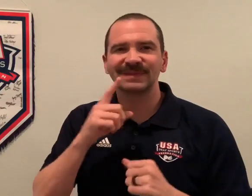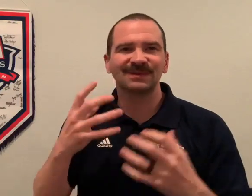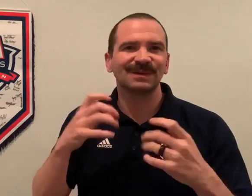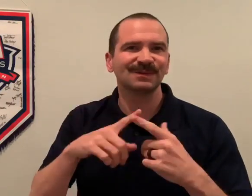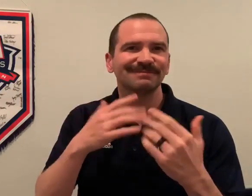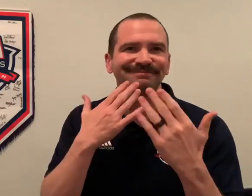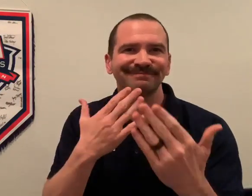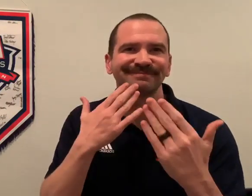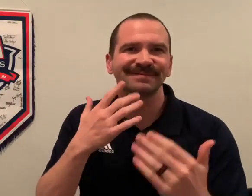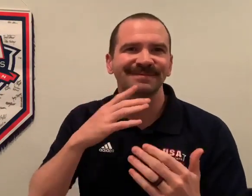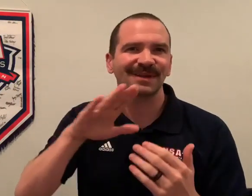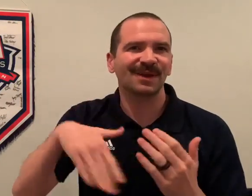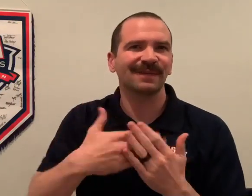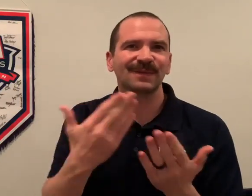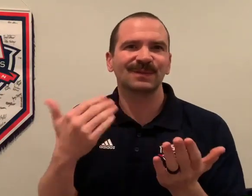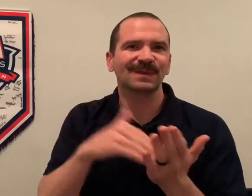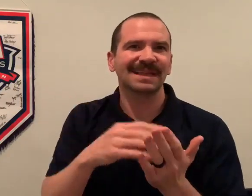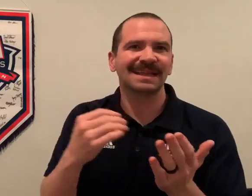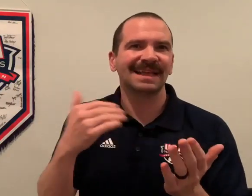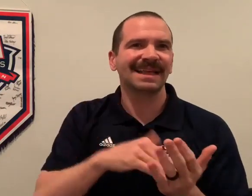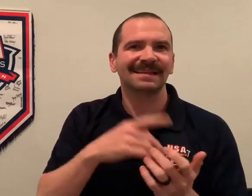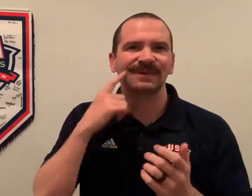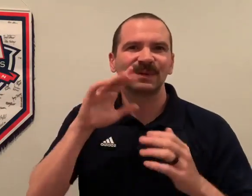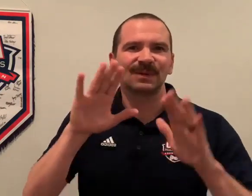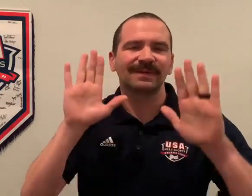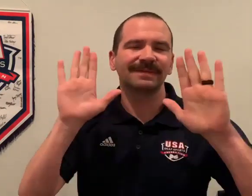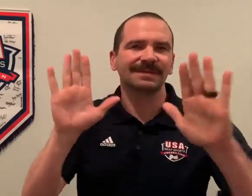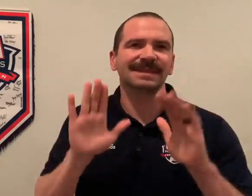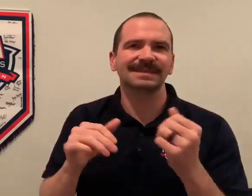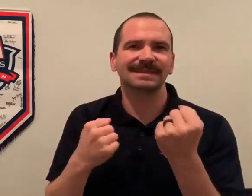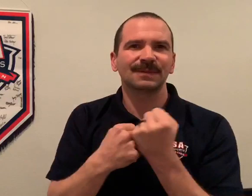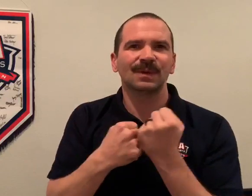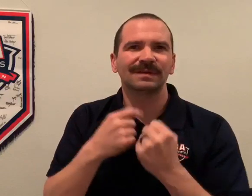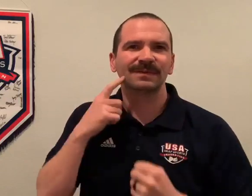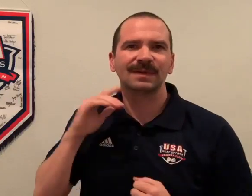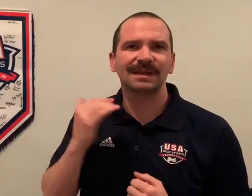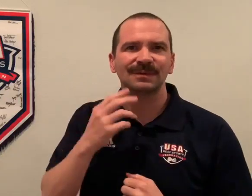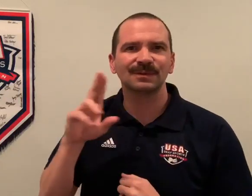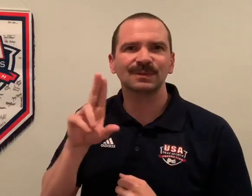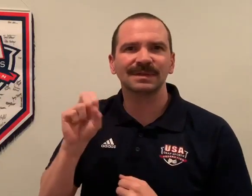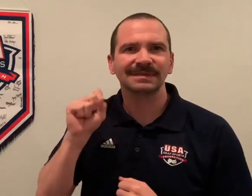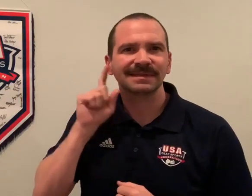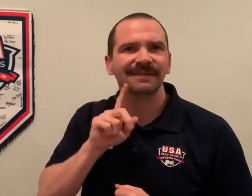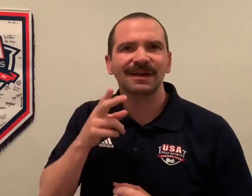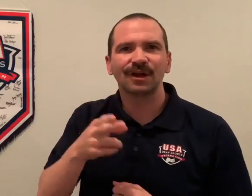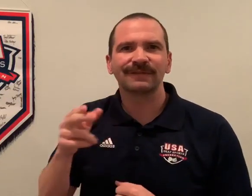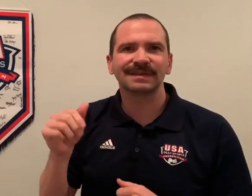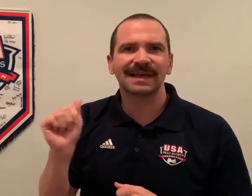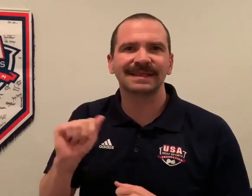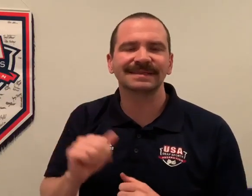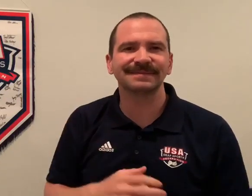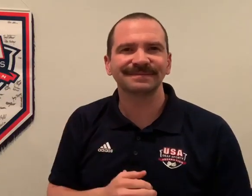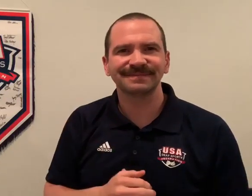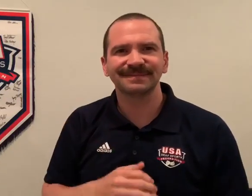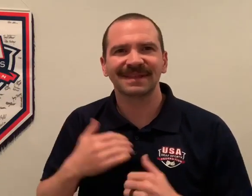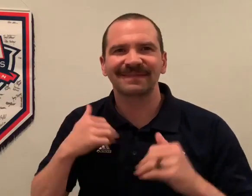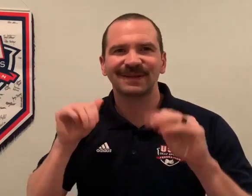I really want to thank you again to all of you for your fabulous support to our deaf and hard of hearing US athletes.